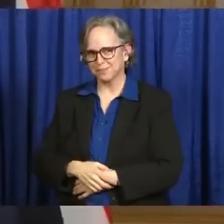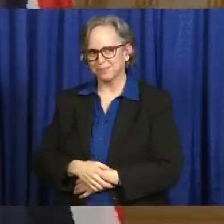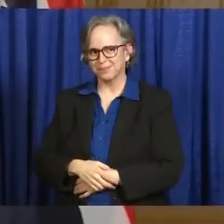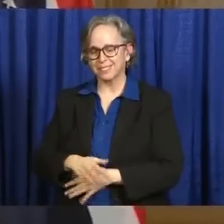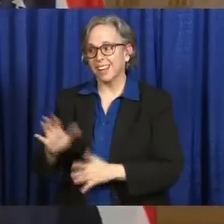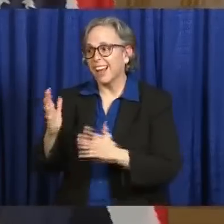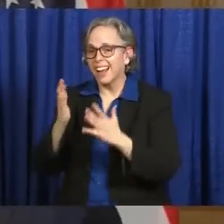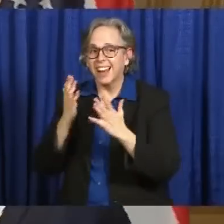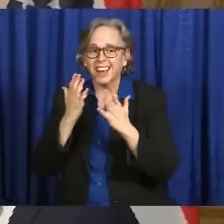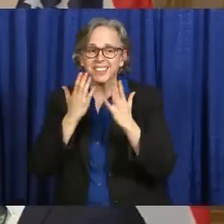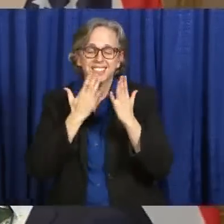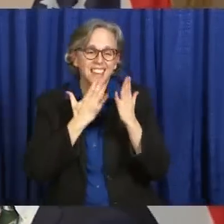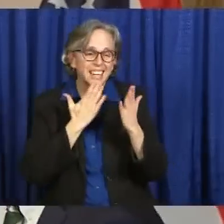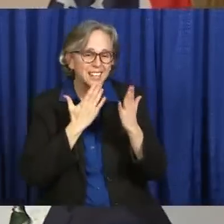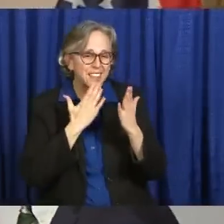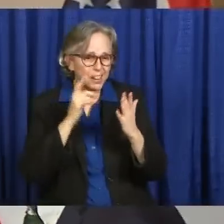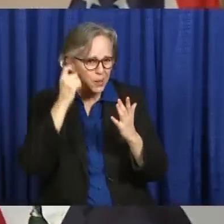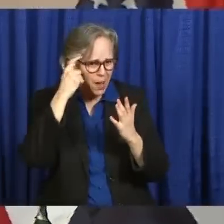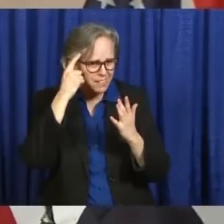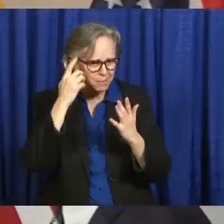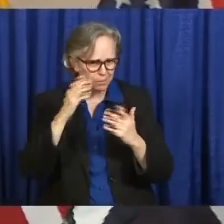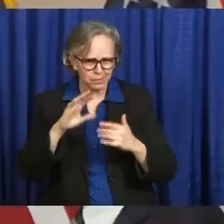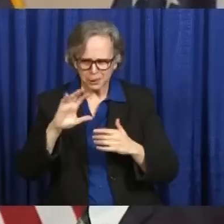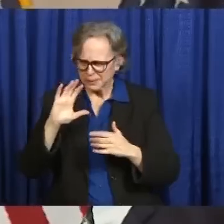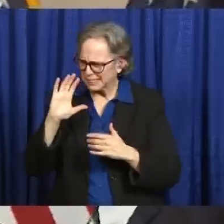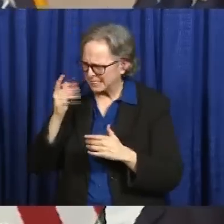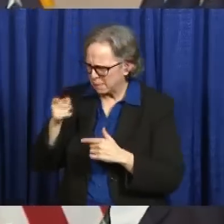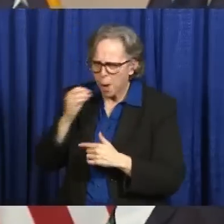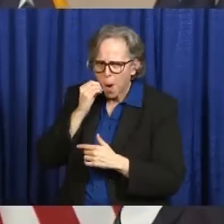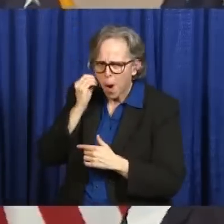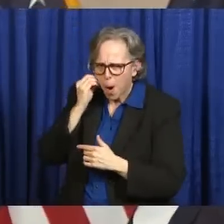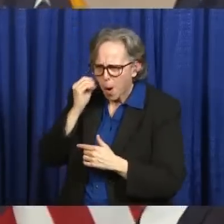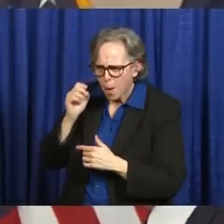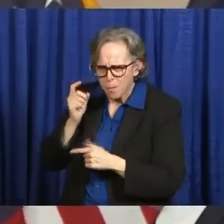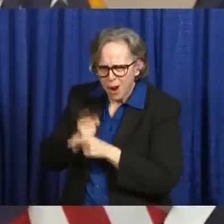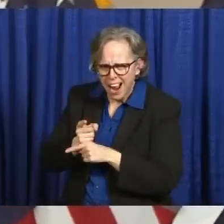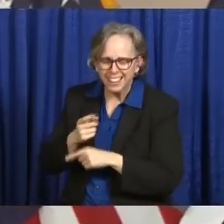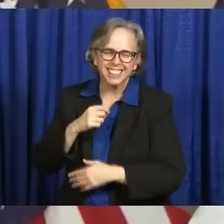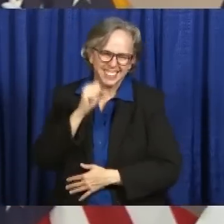VERY IMPORTANT. LORI. DIRECTOR.